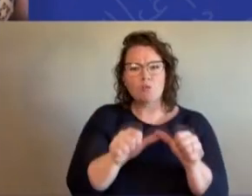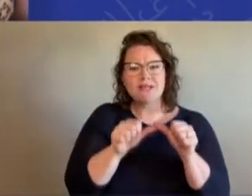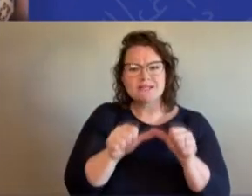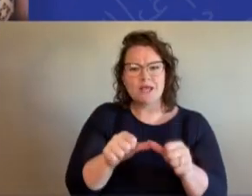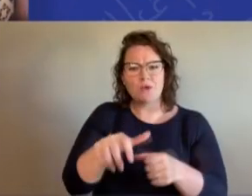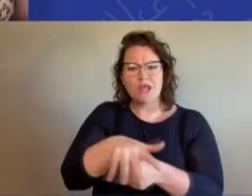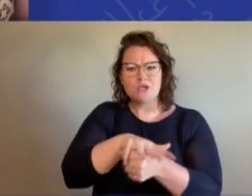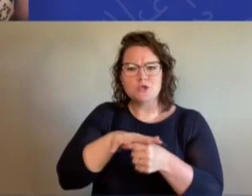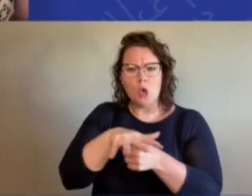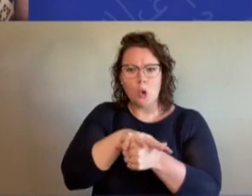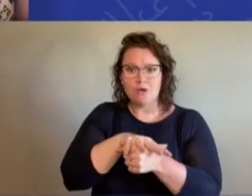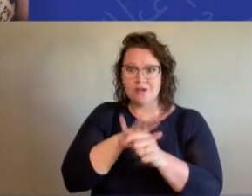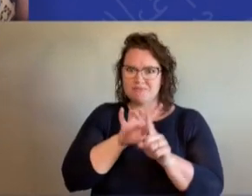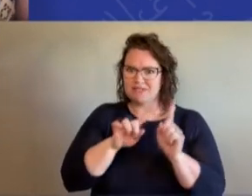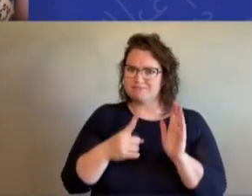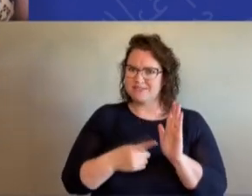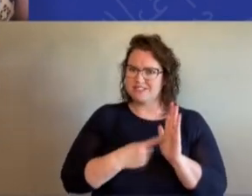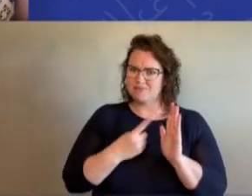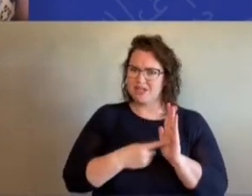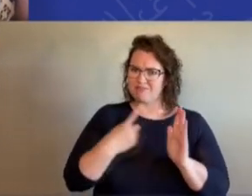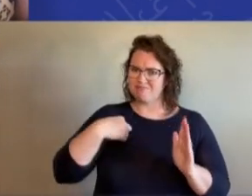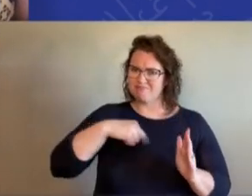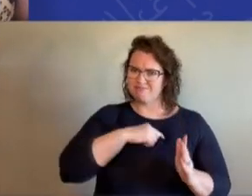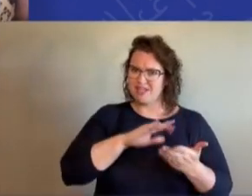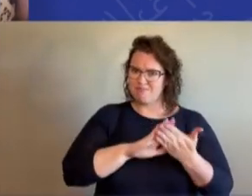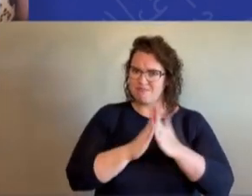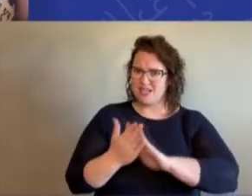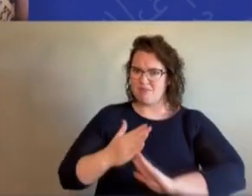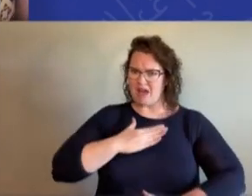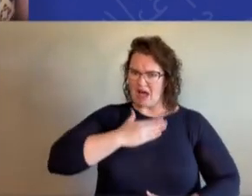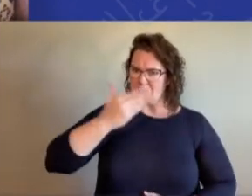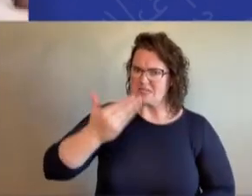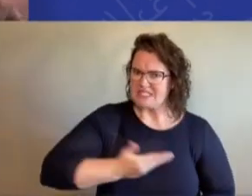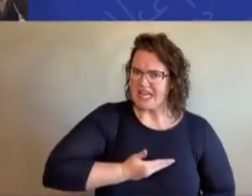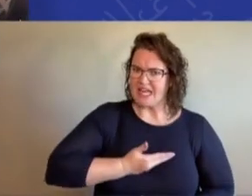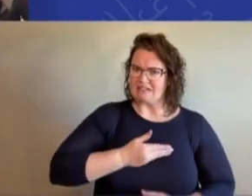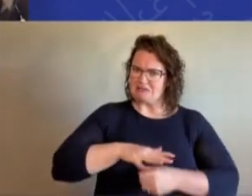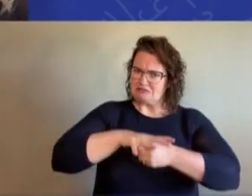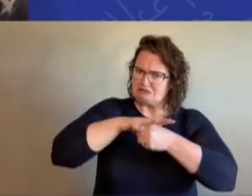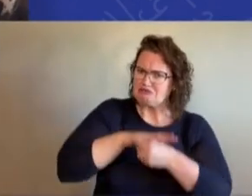everybody. That is when we are in our resilient sound.